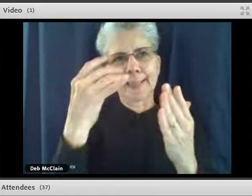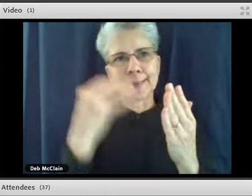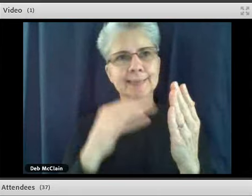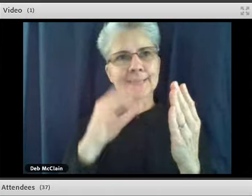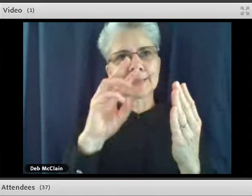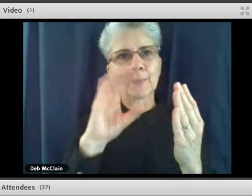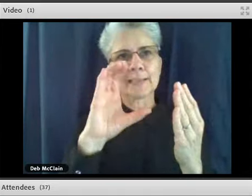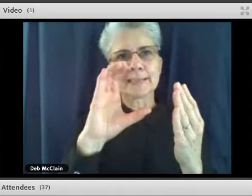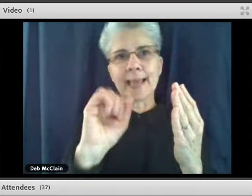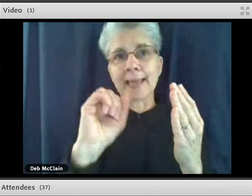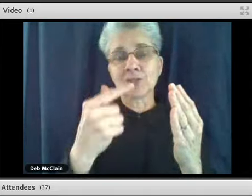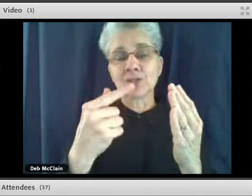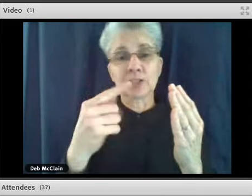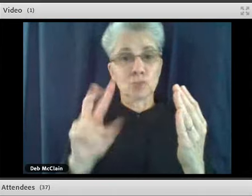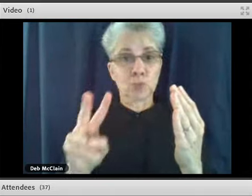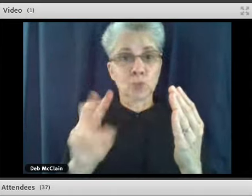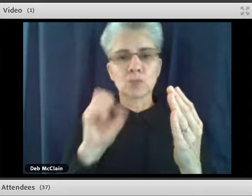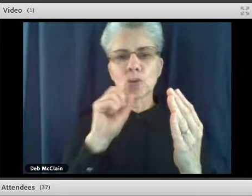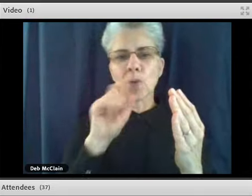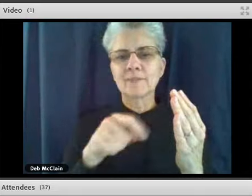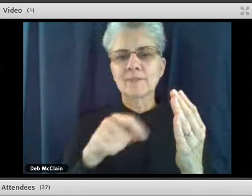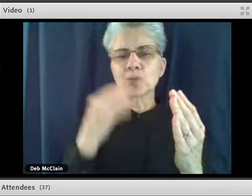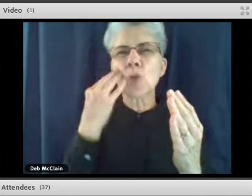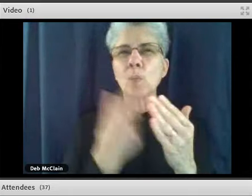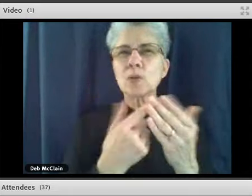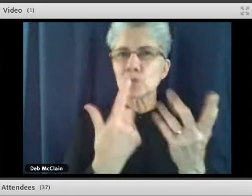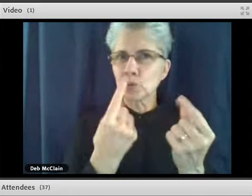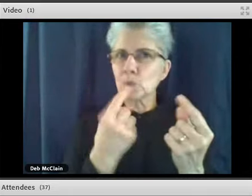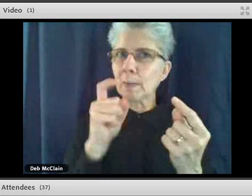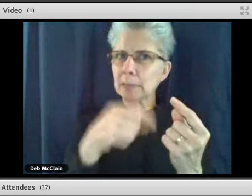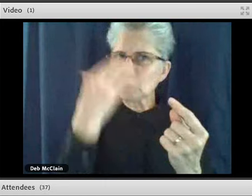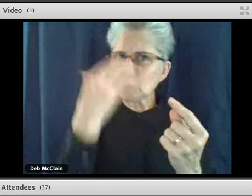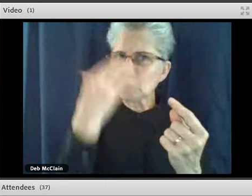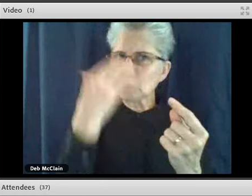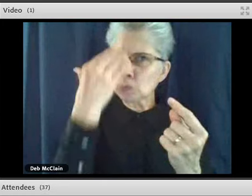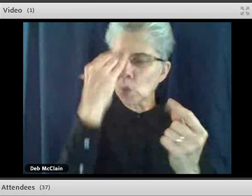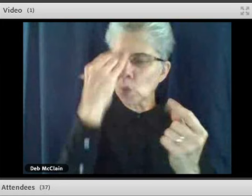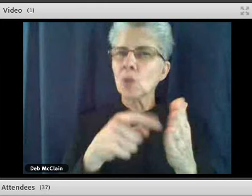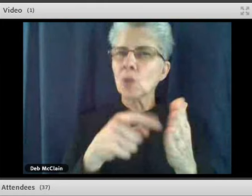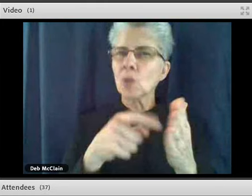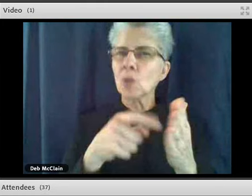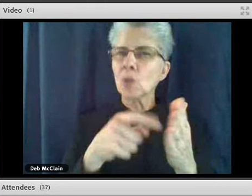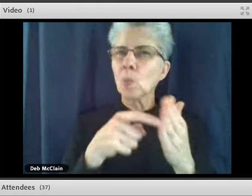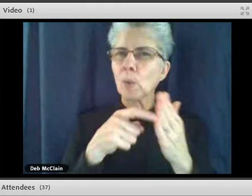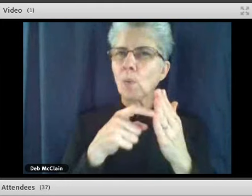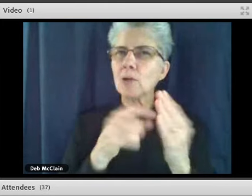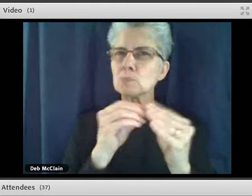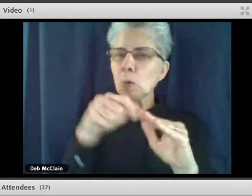I mean, I told you, there's an entire checklist in WCAG 2. And so, you kind of have to know what you're doing.